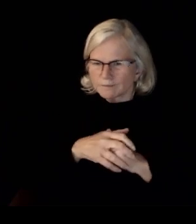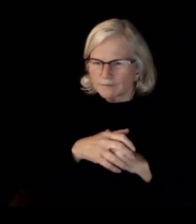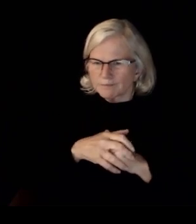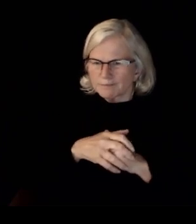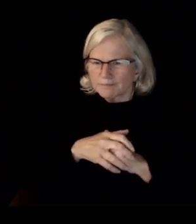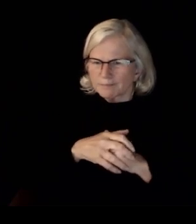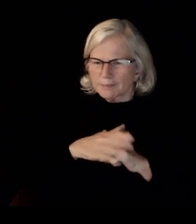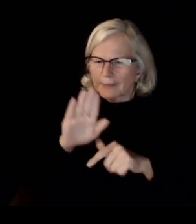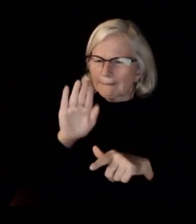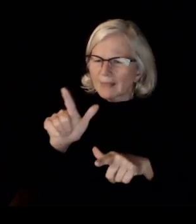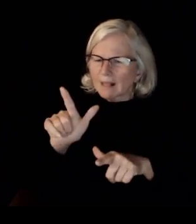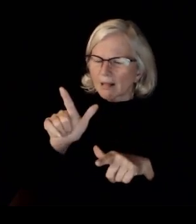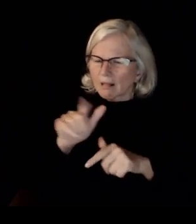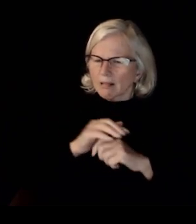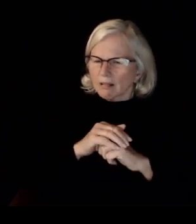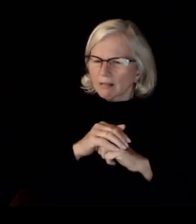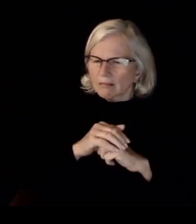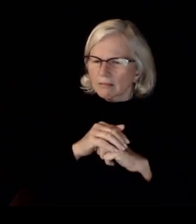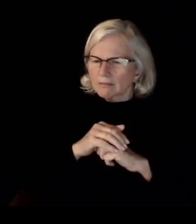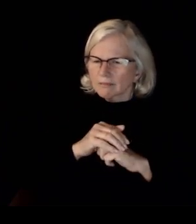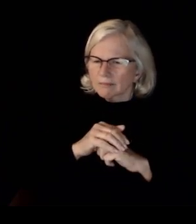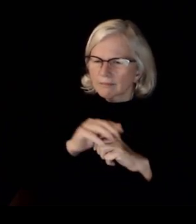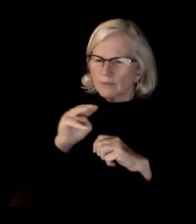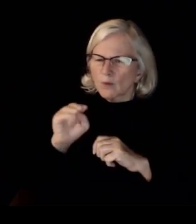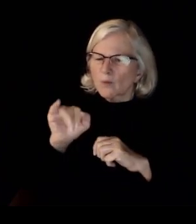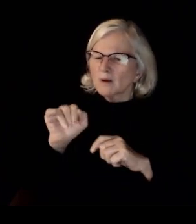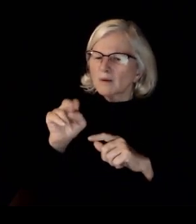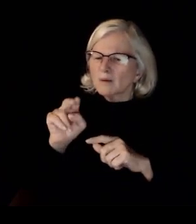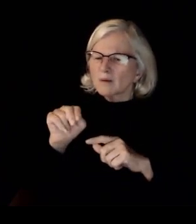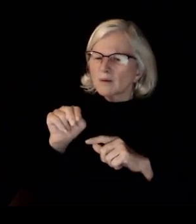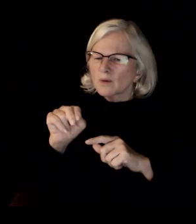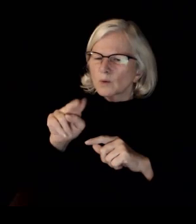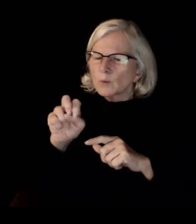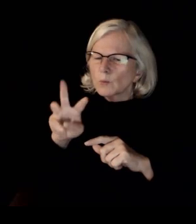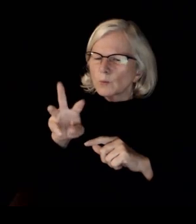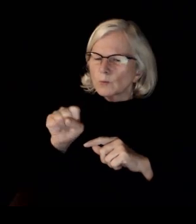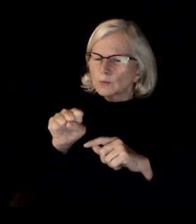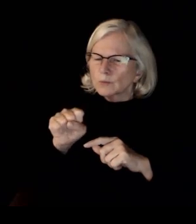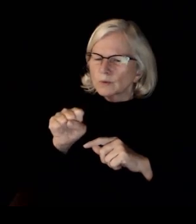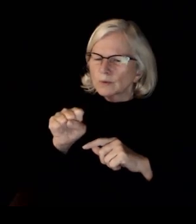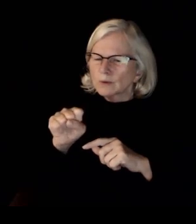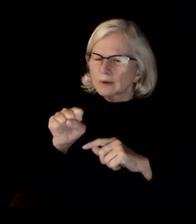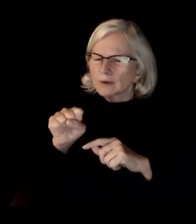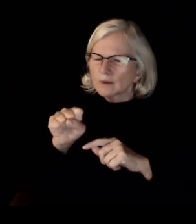Minnesota News Network: Hi Commissioner and Kris. Thank you also for taking this call.